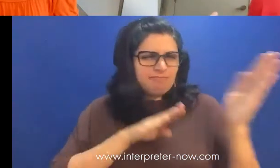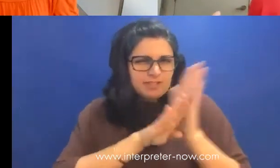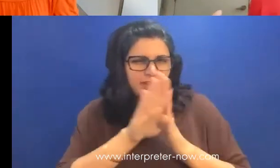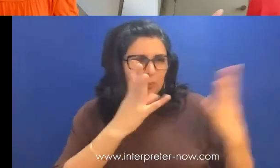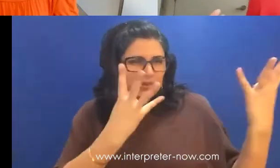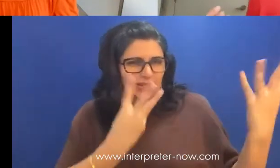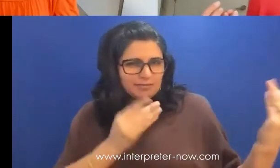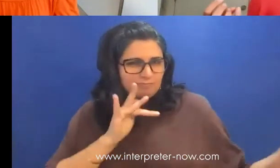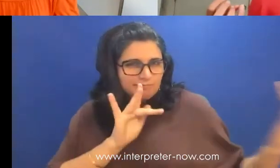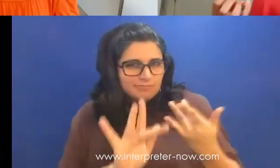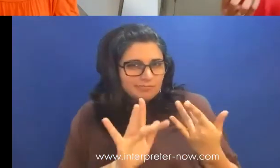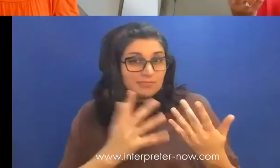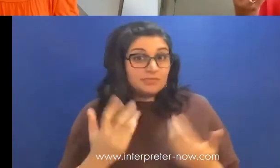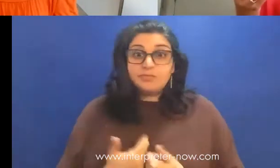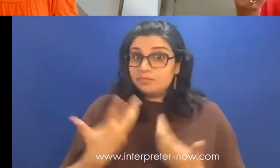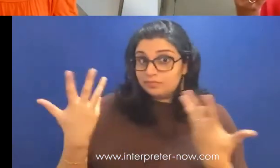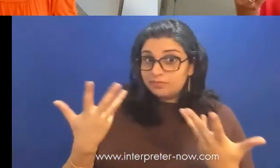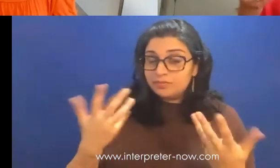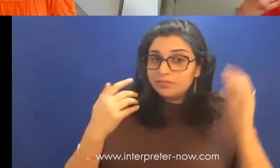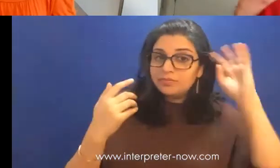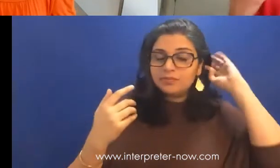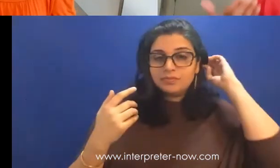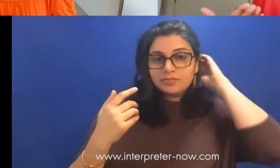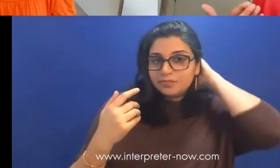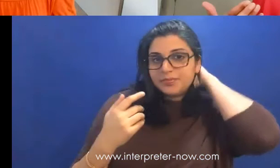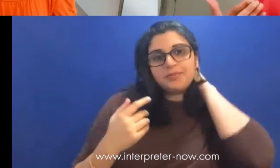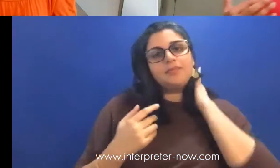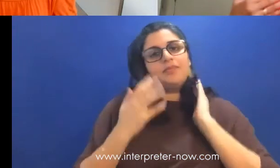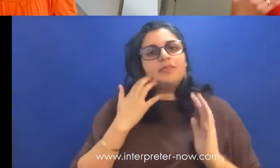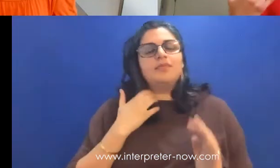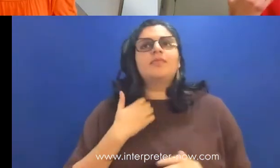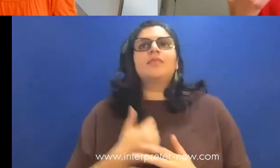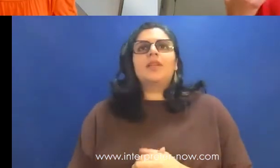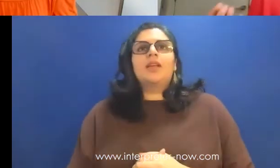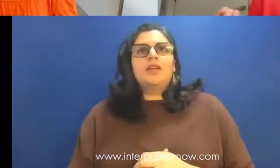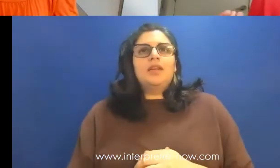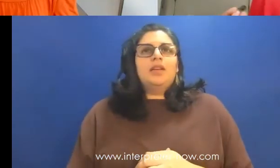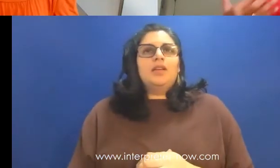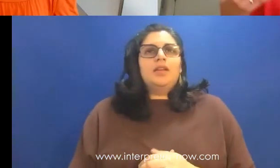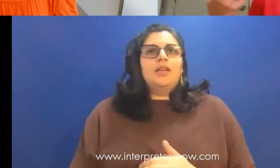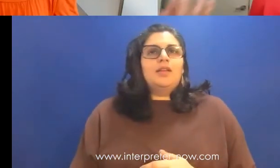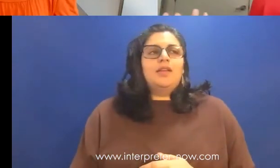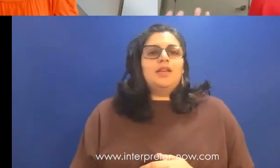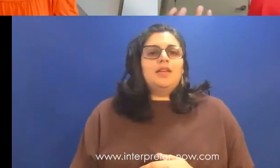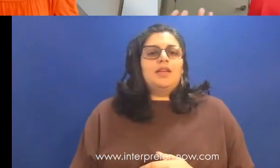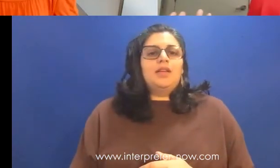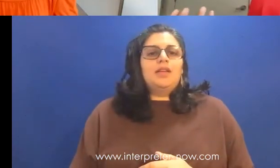I would say is, it would safeguard me from then having to ask my co-workers of color